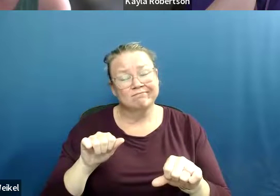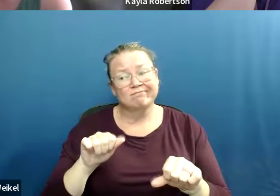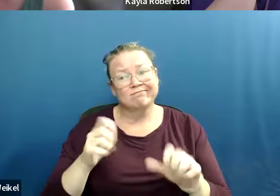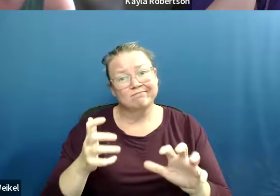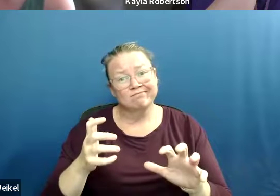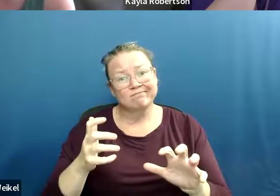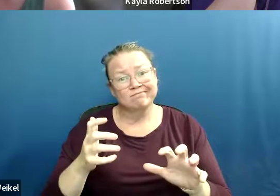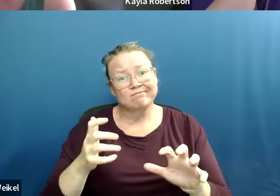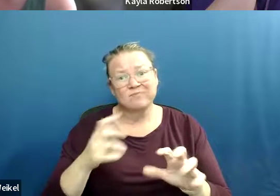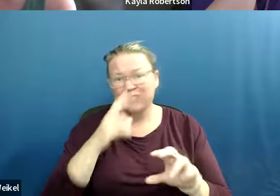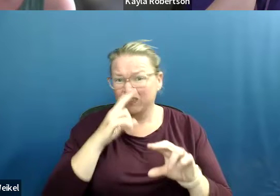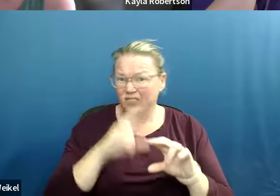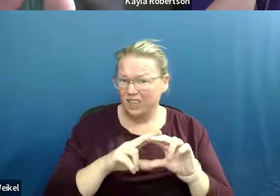Harm (He/Him): a fun, a fun!